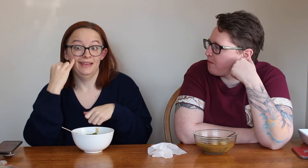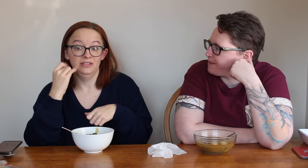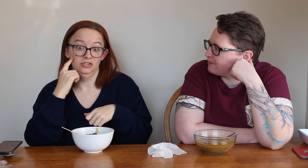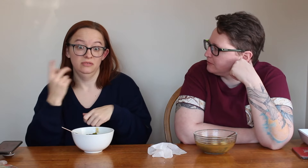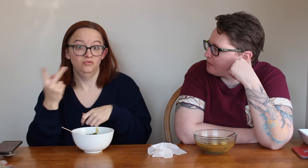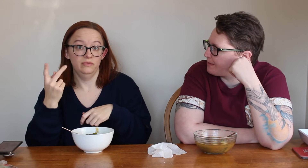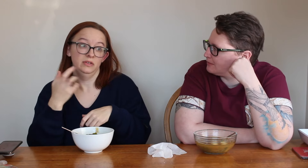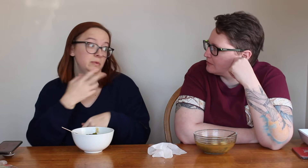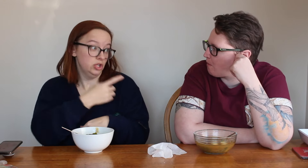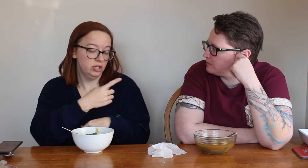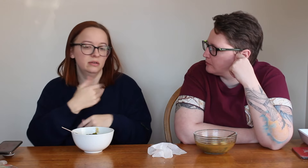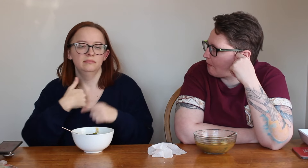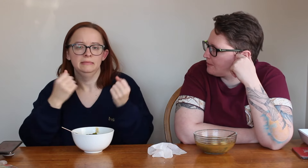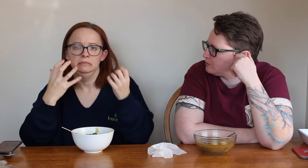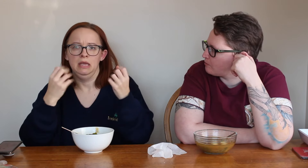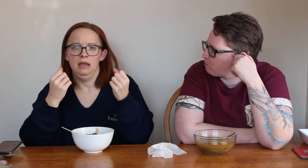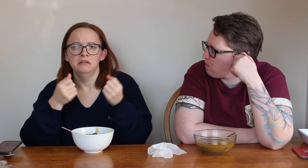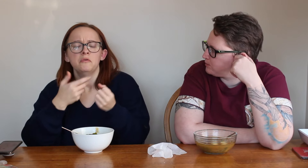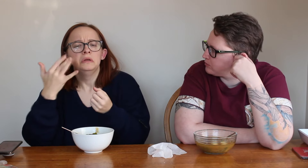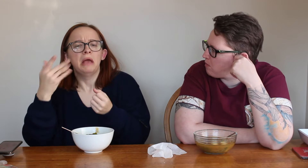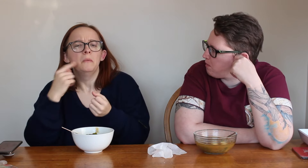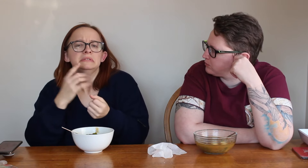Mostly I sign with him. In the beginning I signed and then I kind of